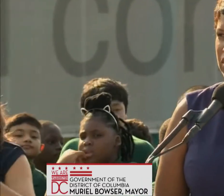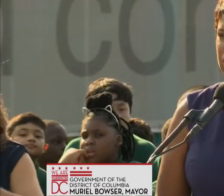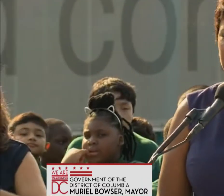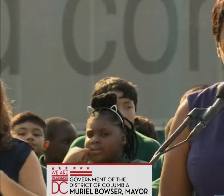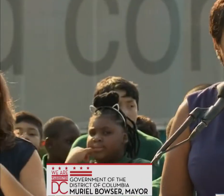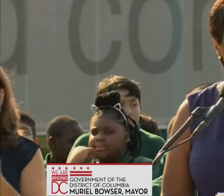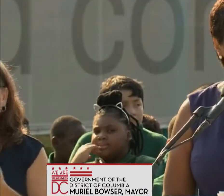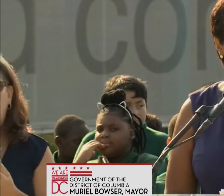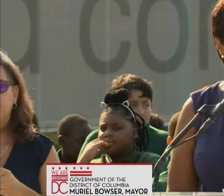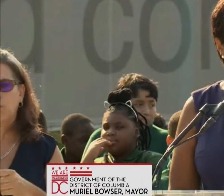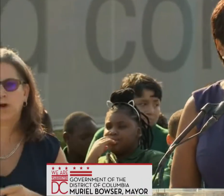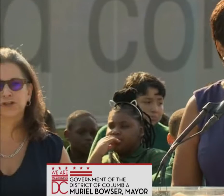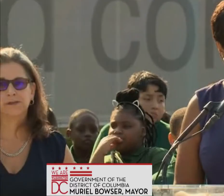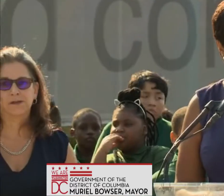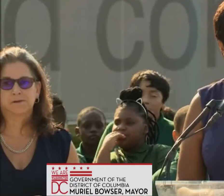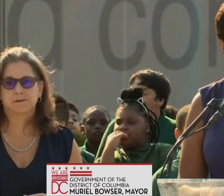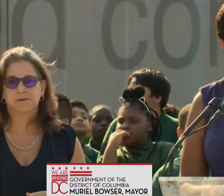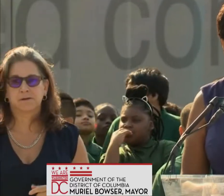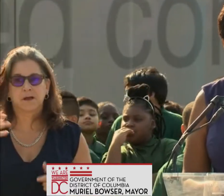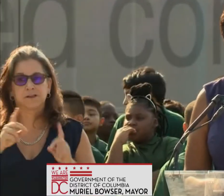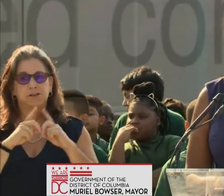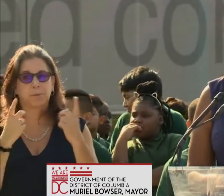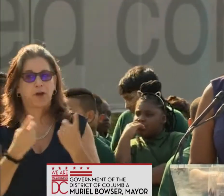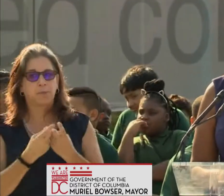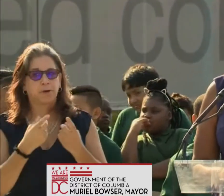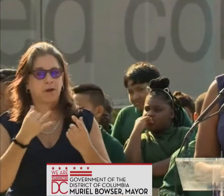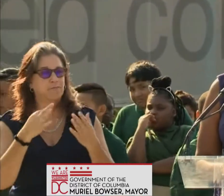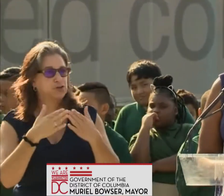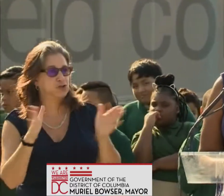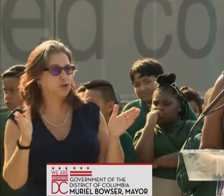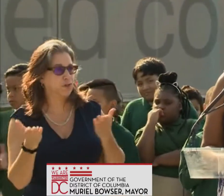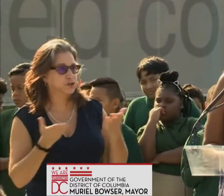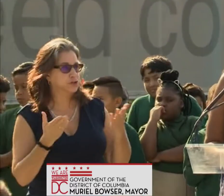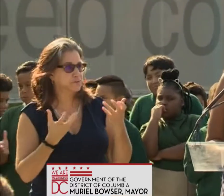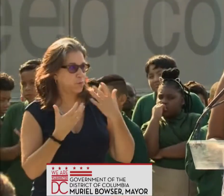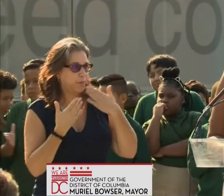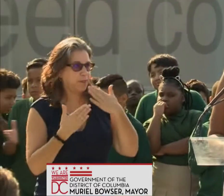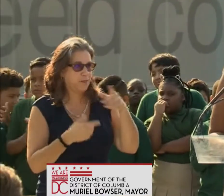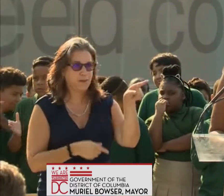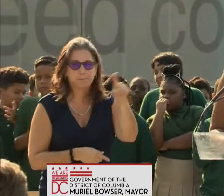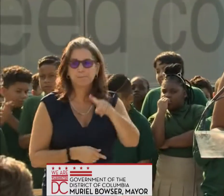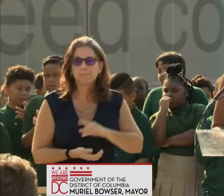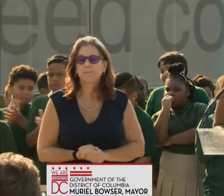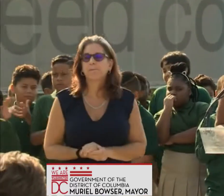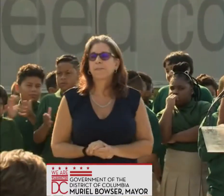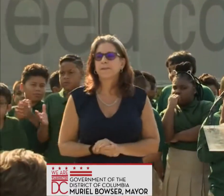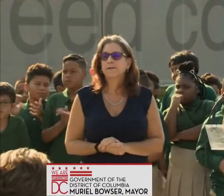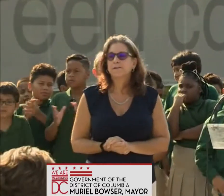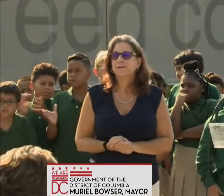services and its director Greer Gillis thank you very much Greer principal